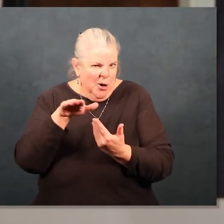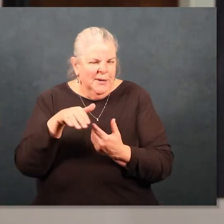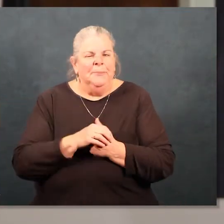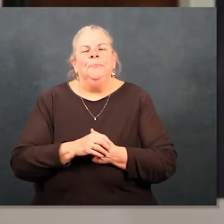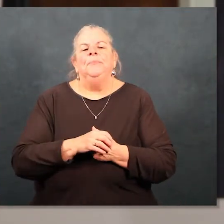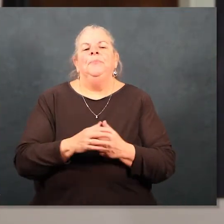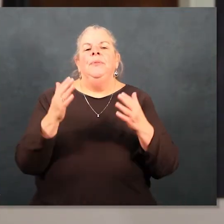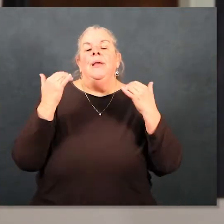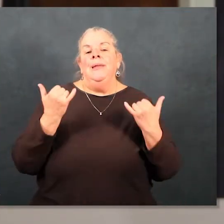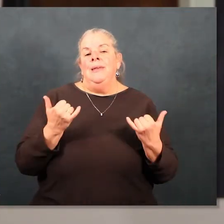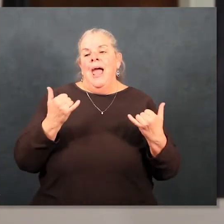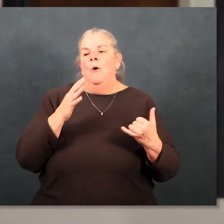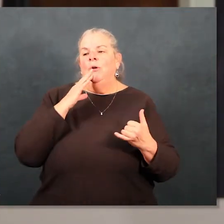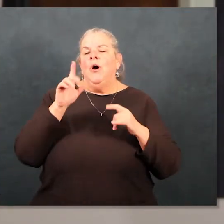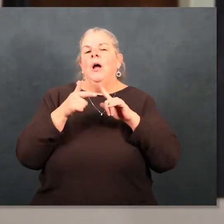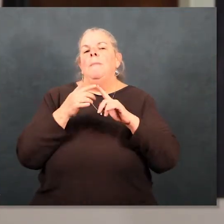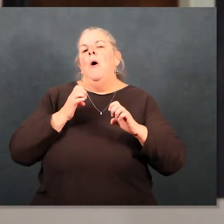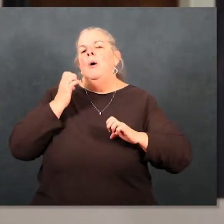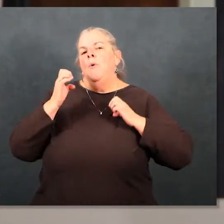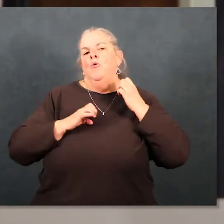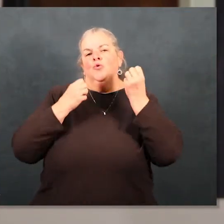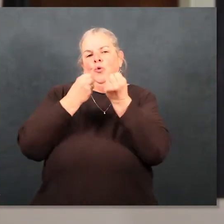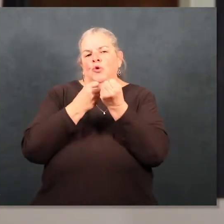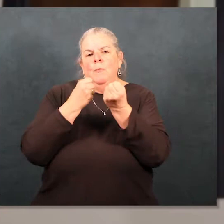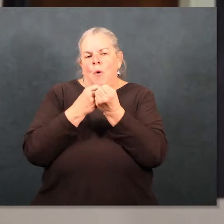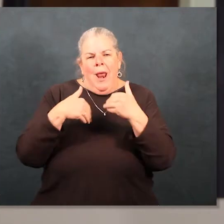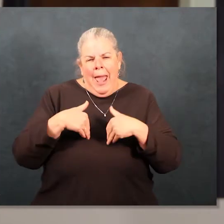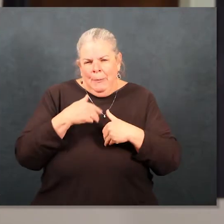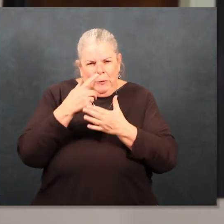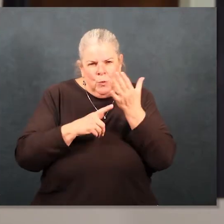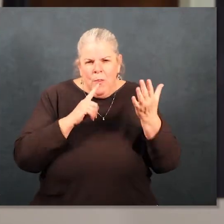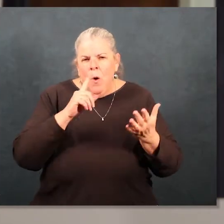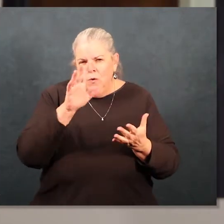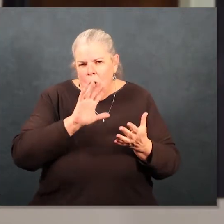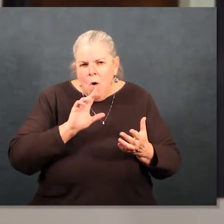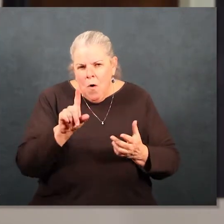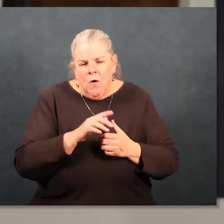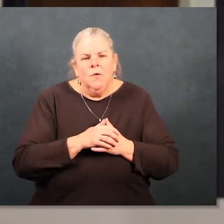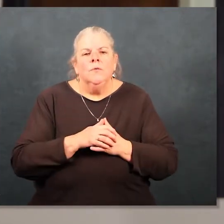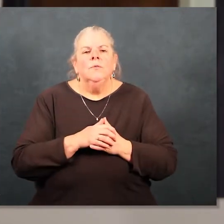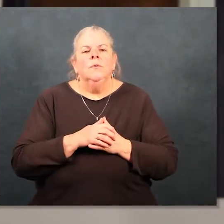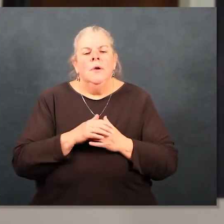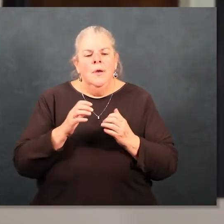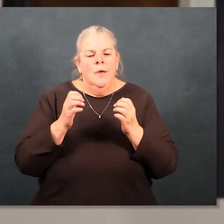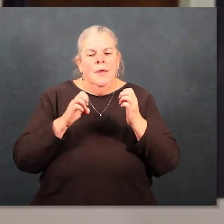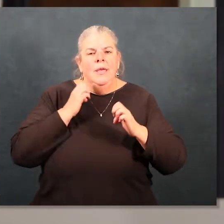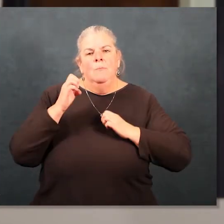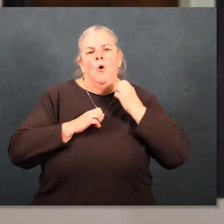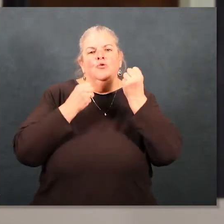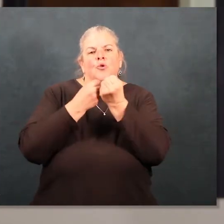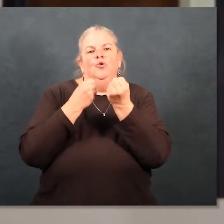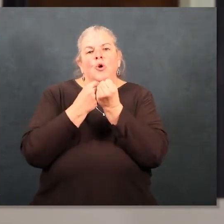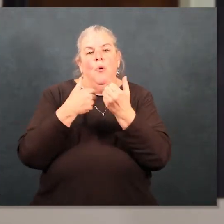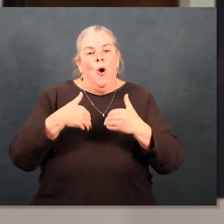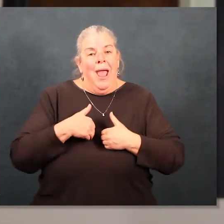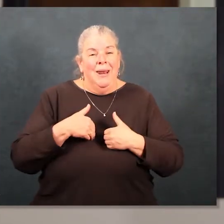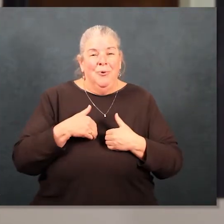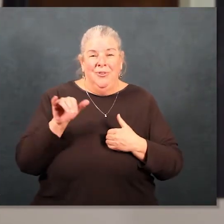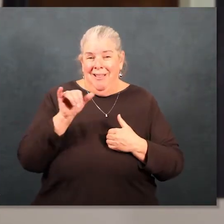what emotional support animals are. So emotional support animals, kind of like their names suggest